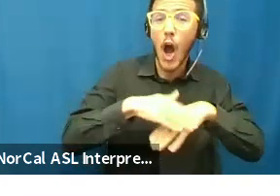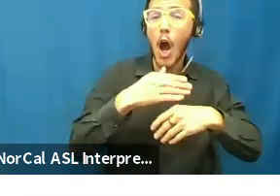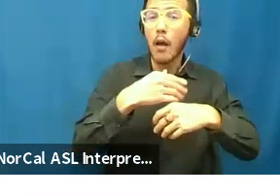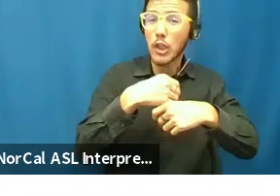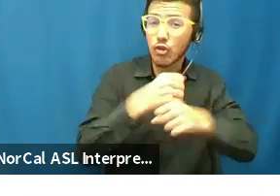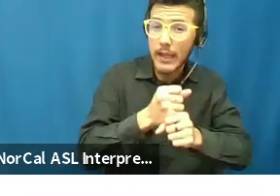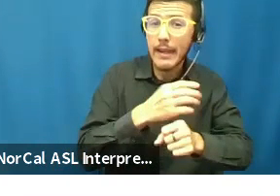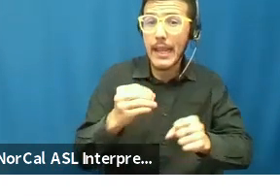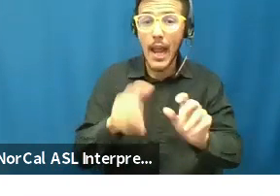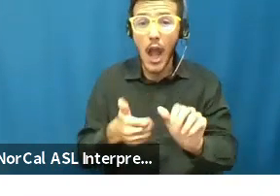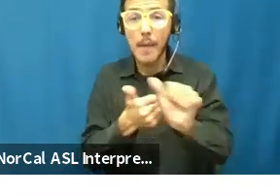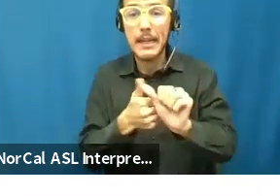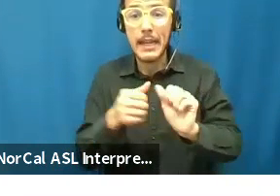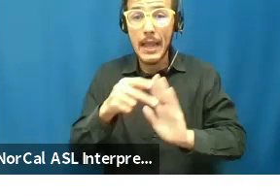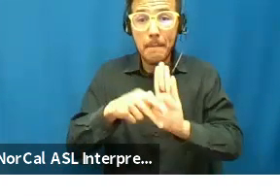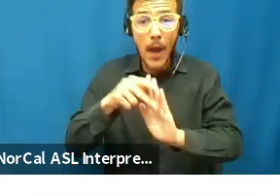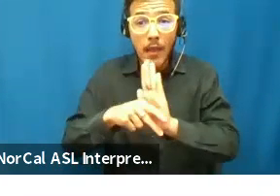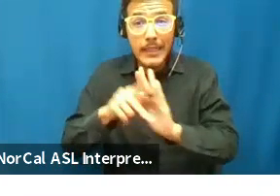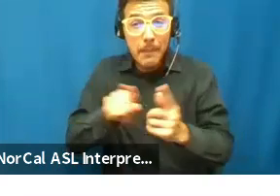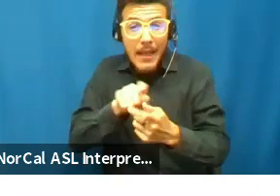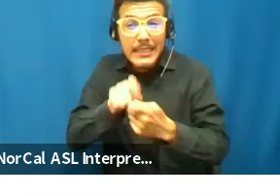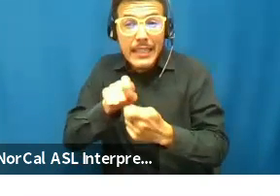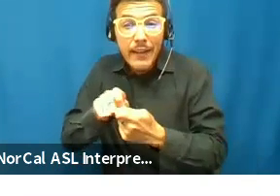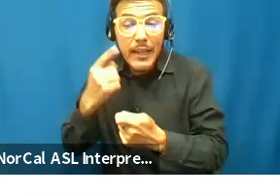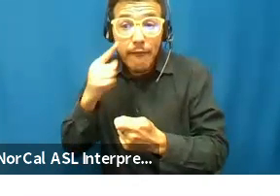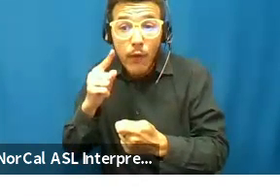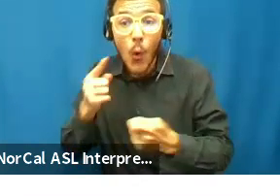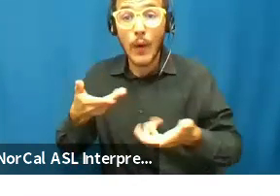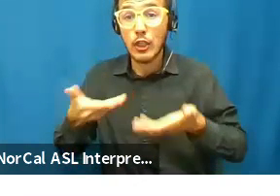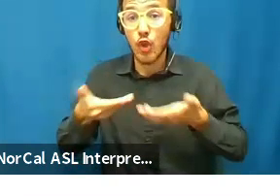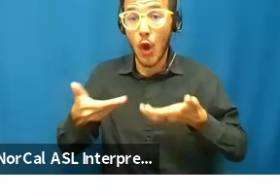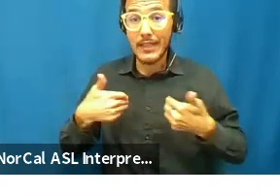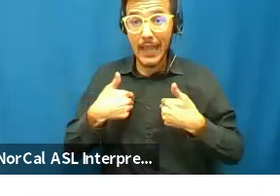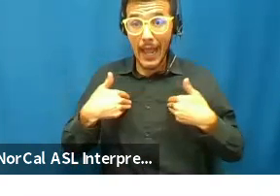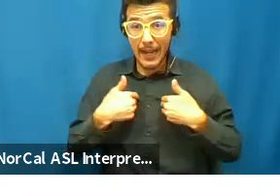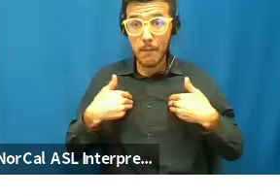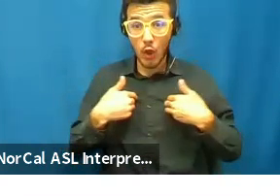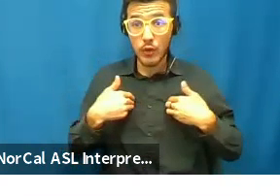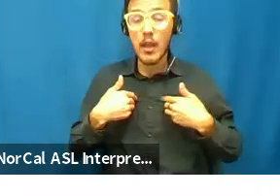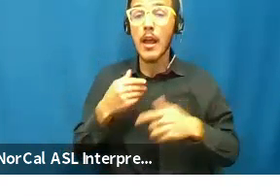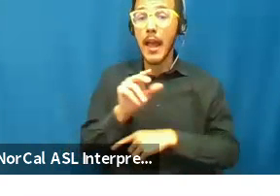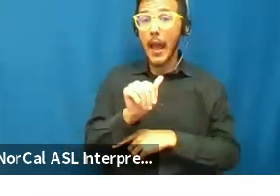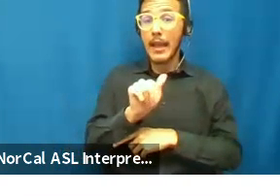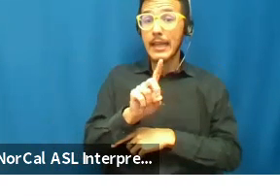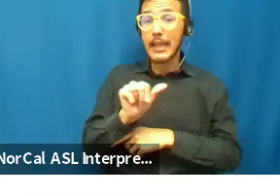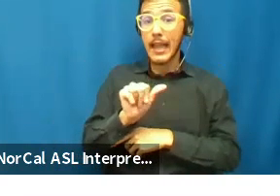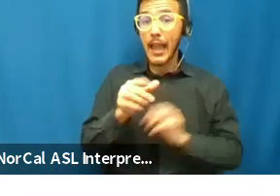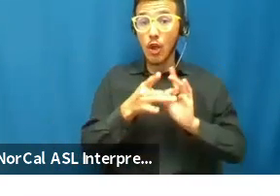policies specific to service animals. We heard from the ADA coordinators about staff having